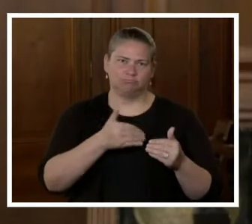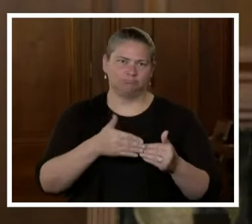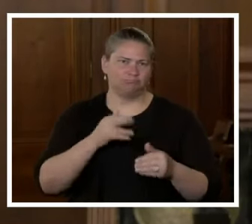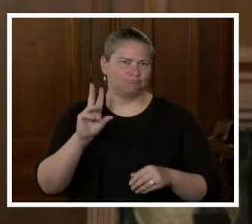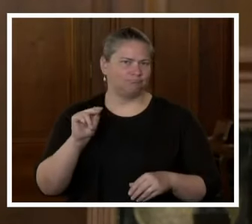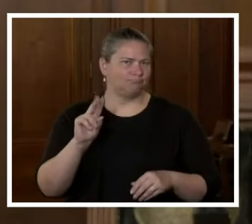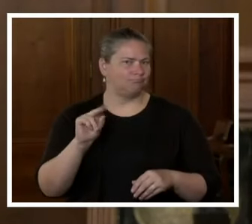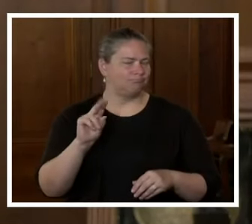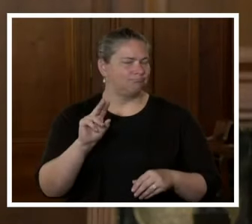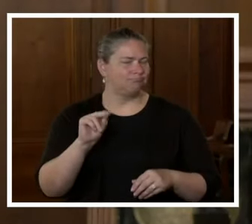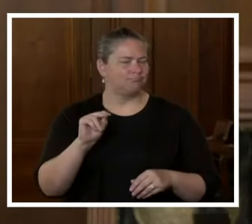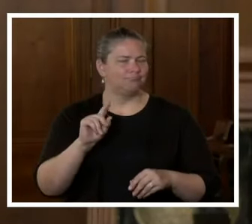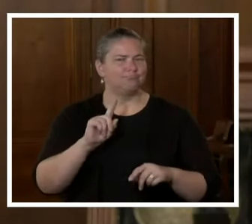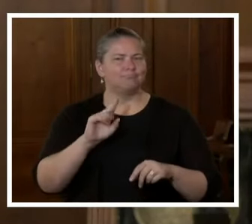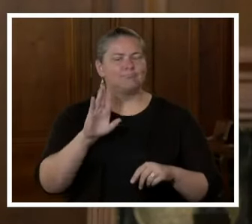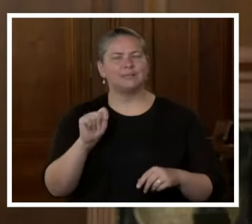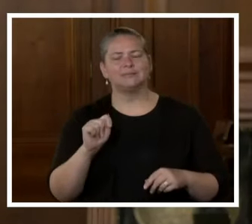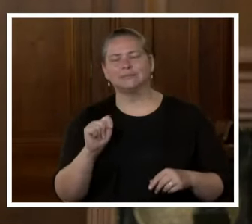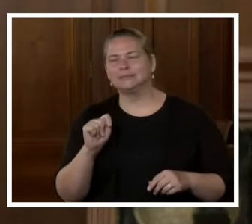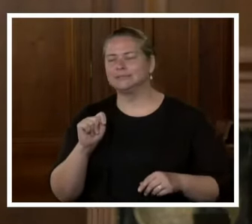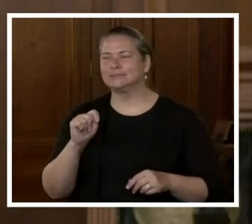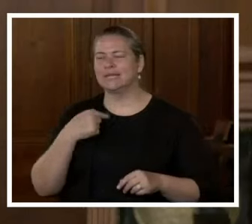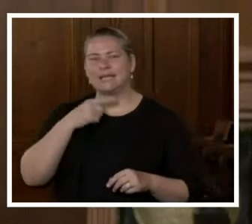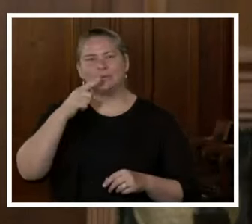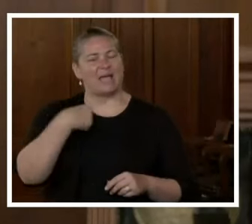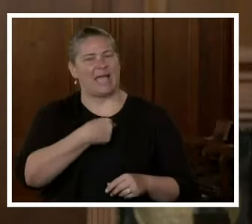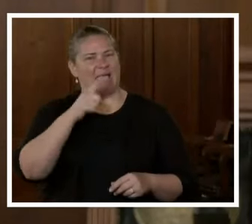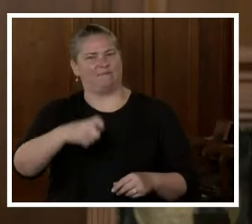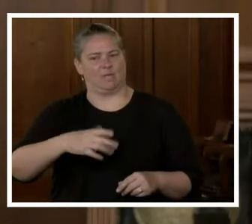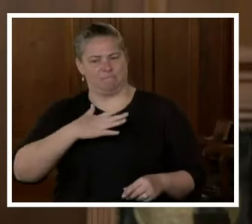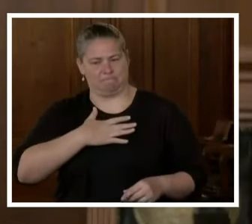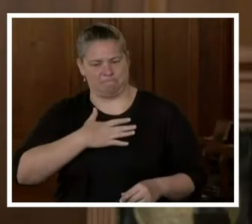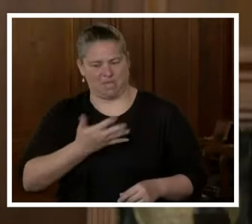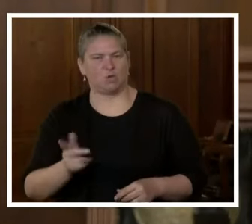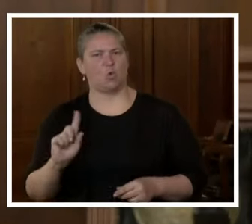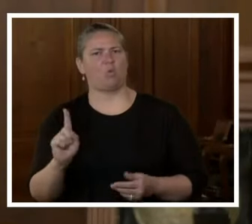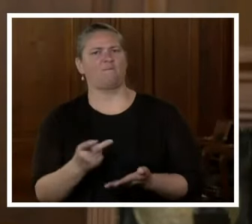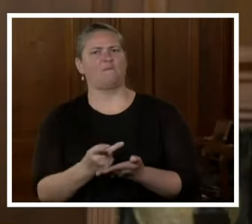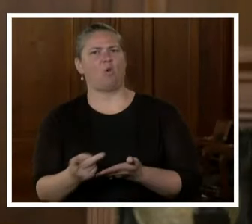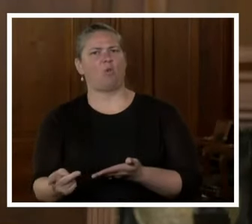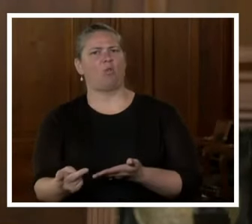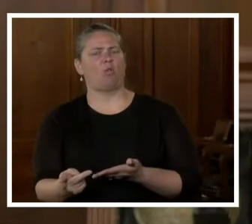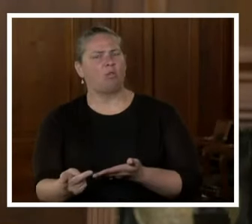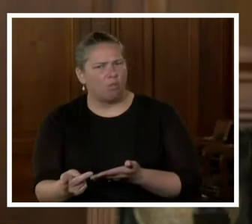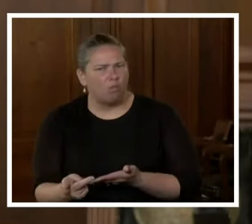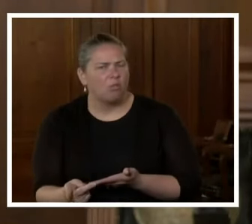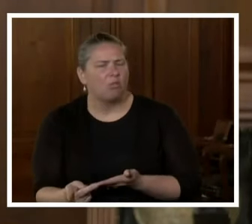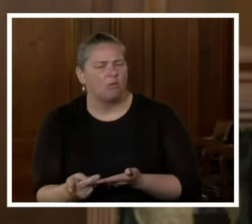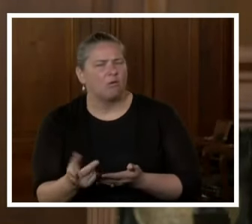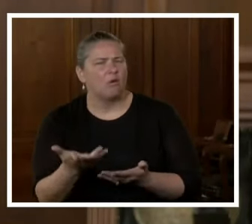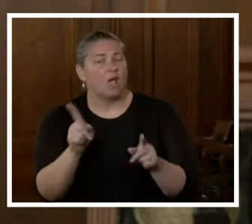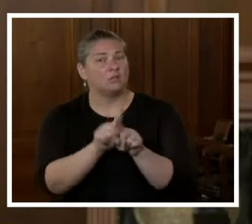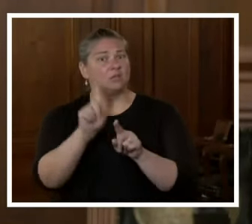I'M CONVINCED WE ARE AT A MOMENT IN TIME WHERE OUR COUNTRY IS DIFFERENT.